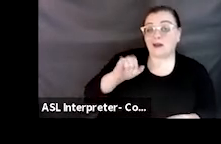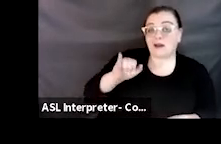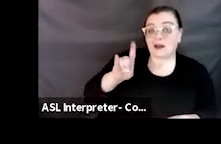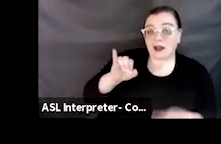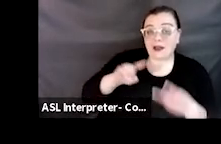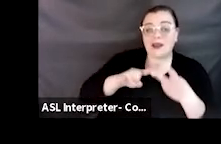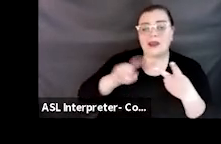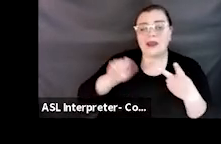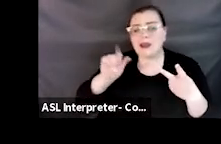Mark Benthien (ECA/SCEC): So.